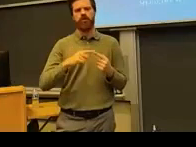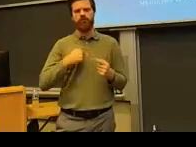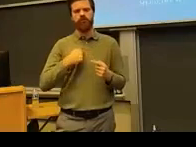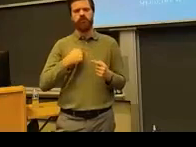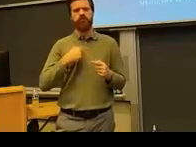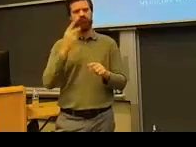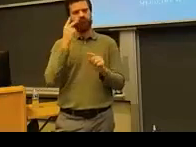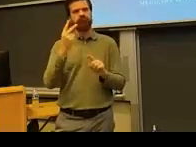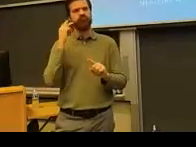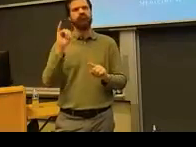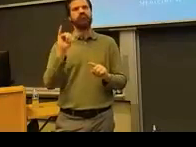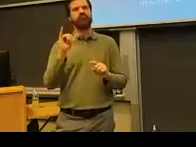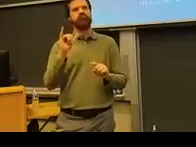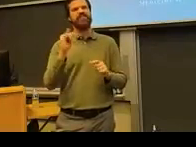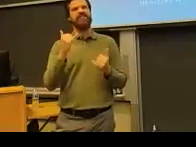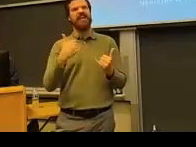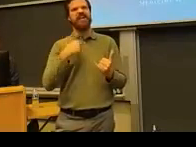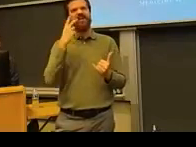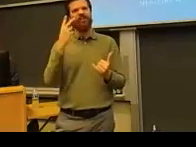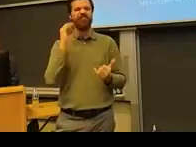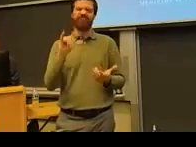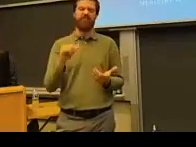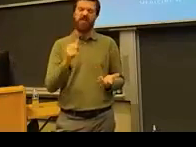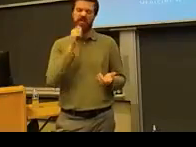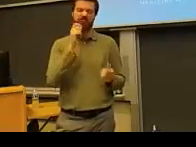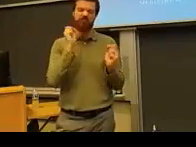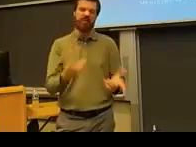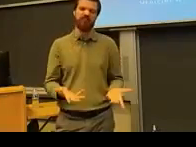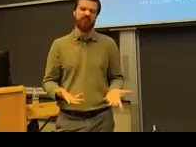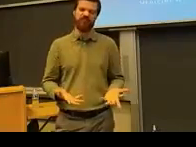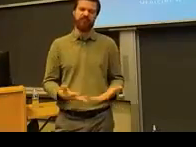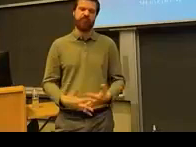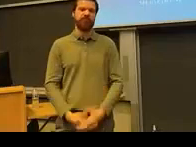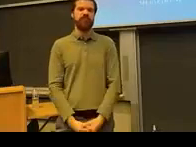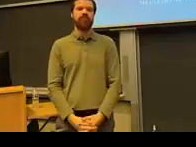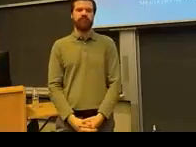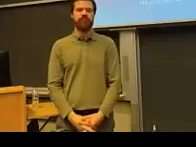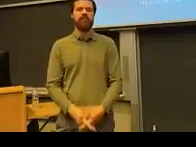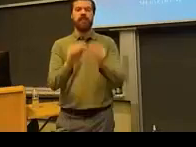after reflecting I don't think um really is a big surprise these numbers obviously don't add up to